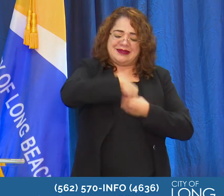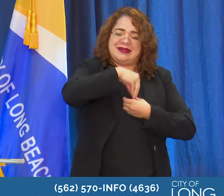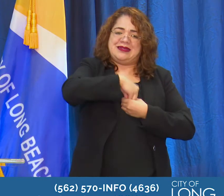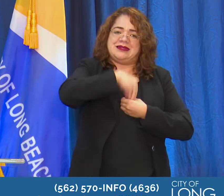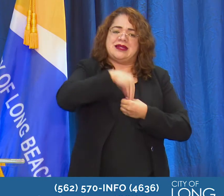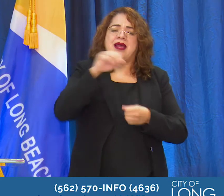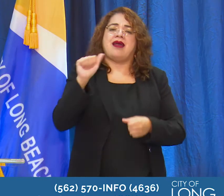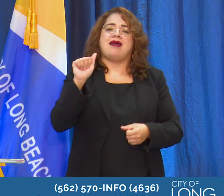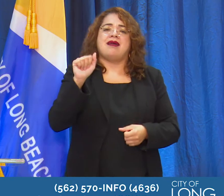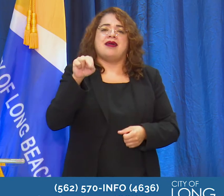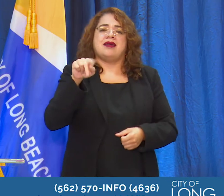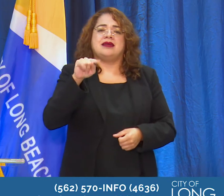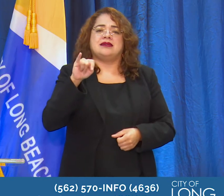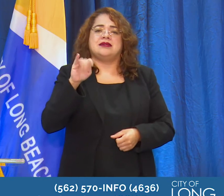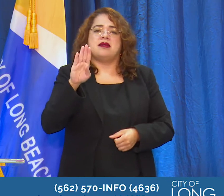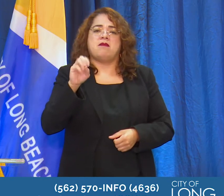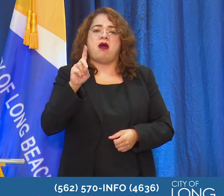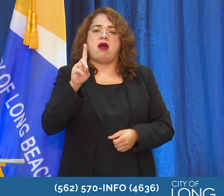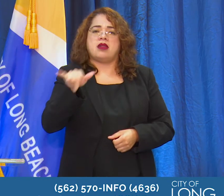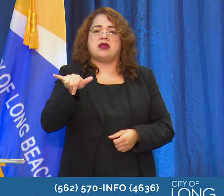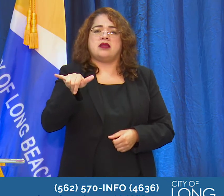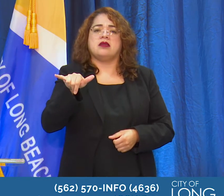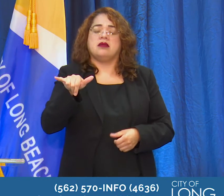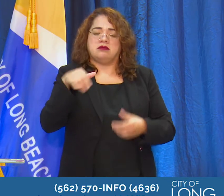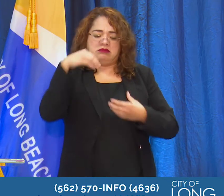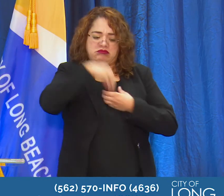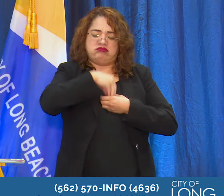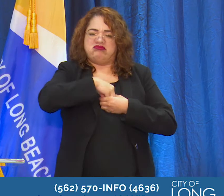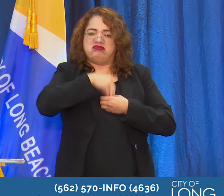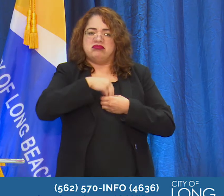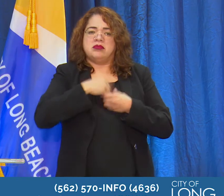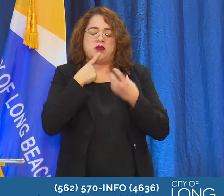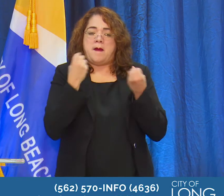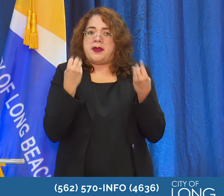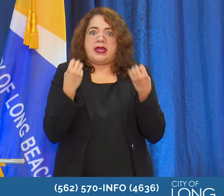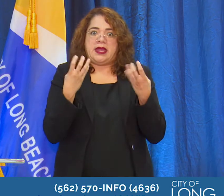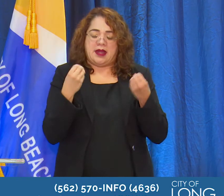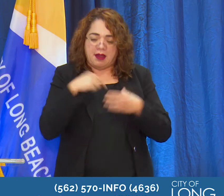plasma that helped their immune systems to fight the virus when they were sick.